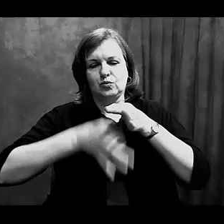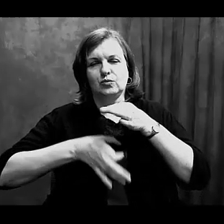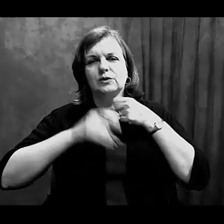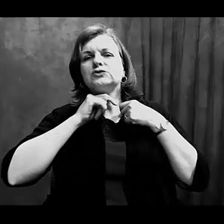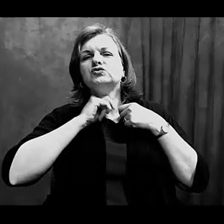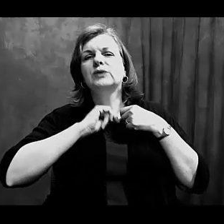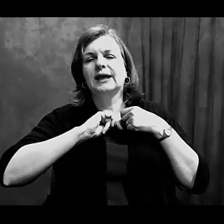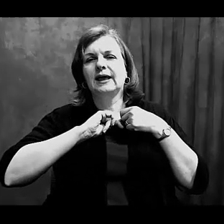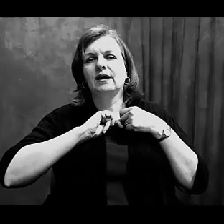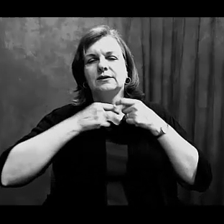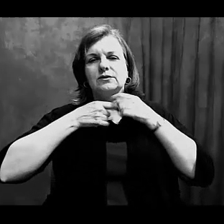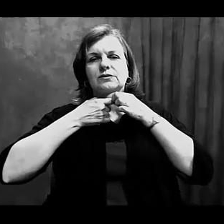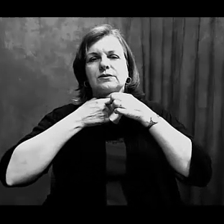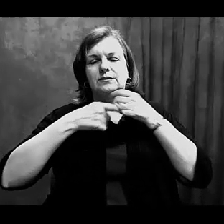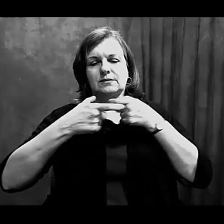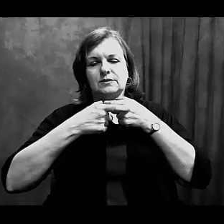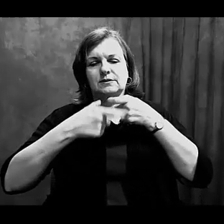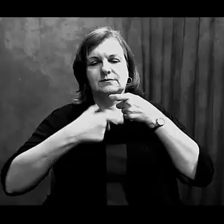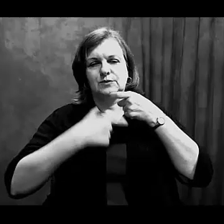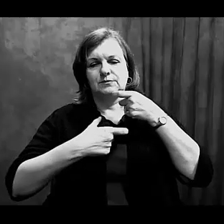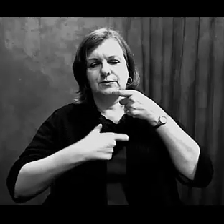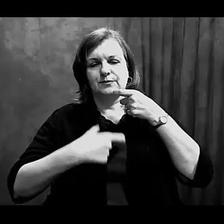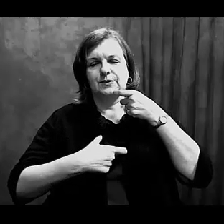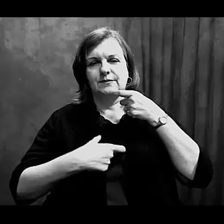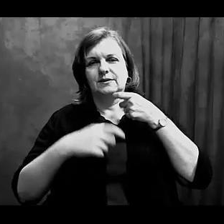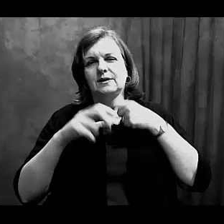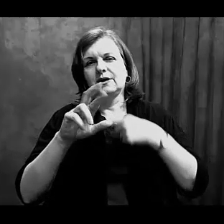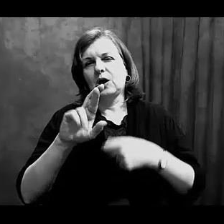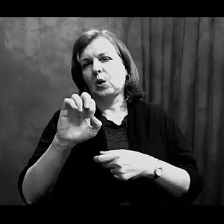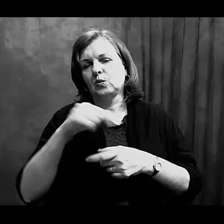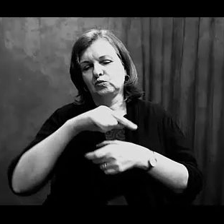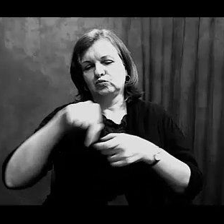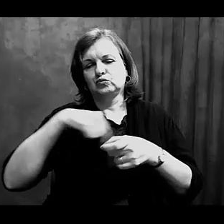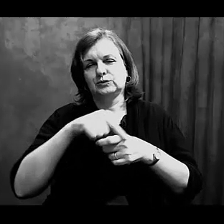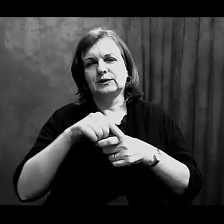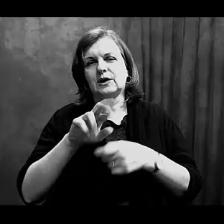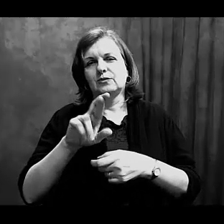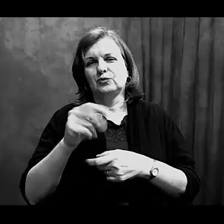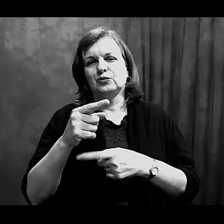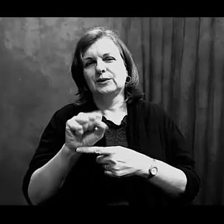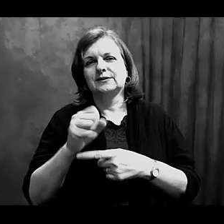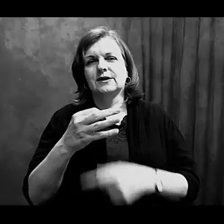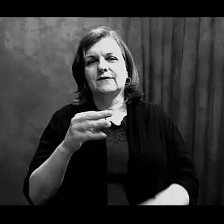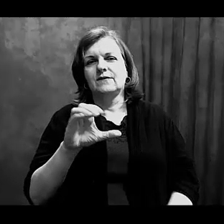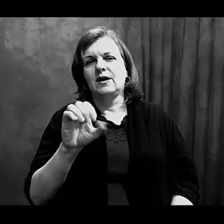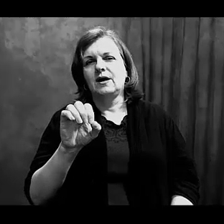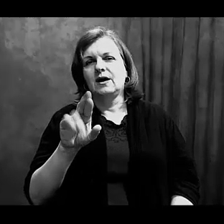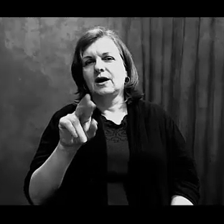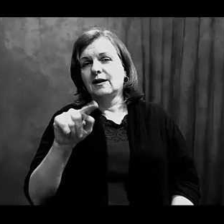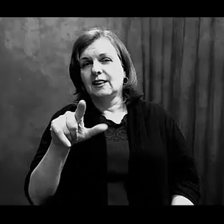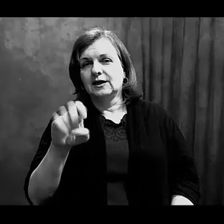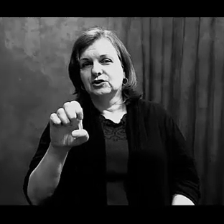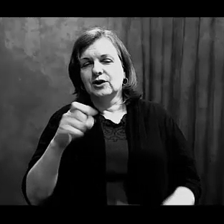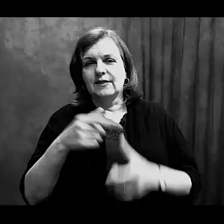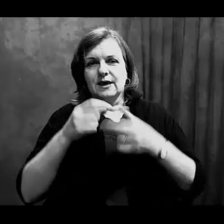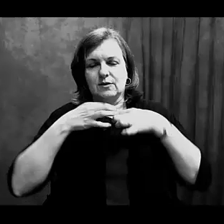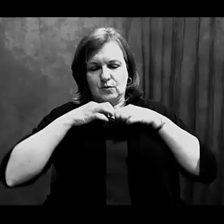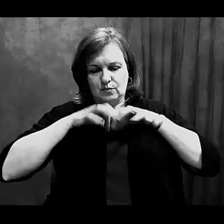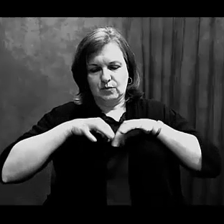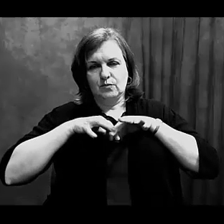you can feel the lumps from those cartilage rings on your trachea and then we branch off in to our bronchi